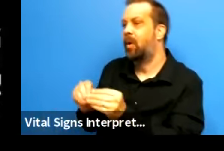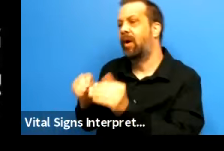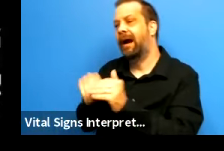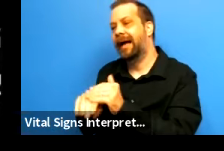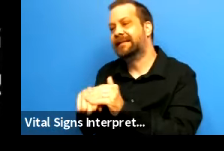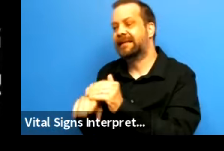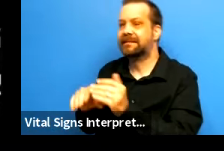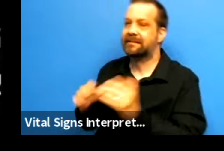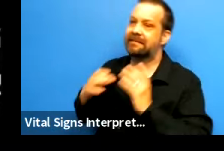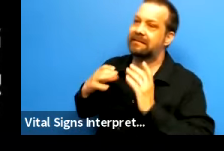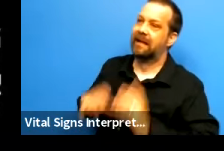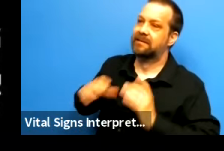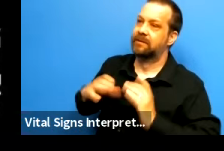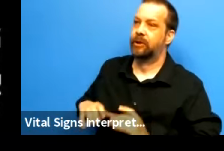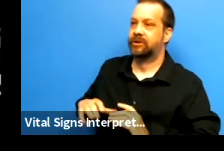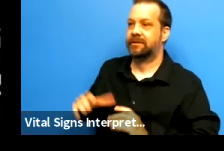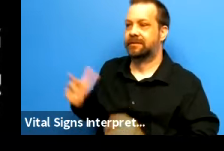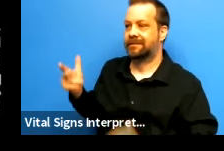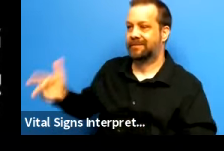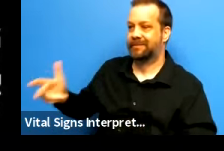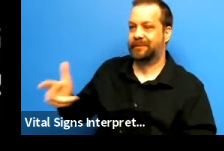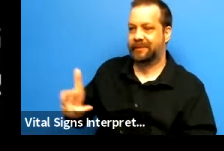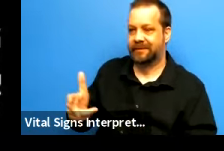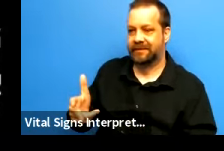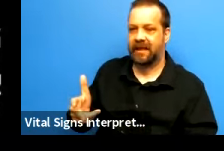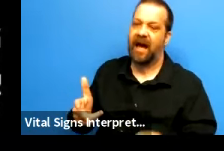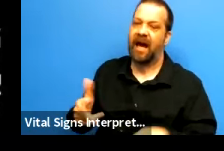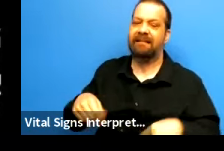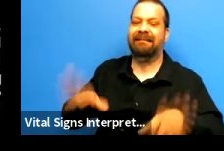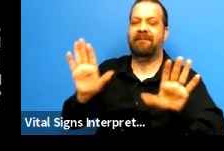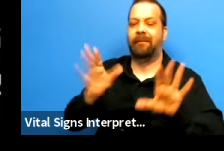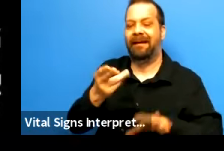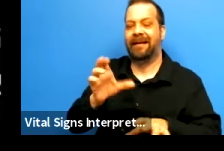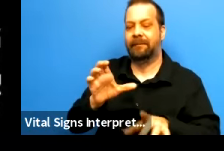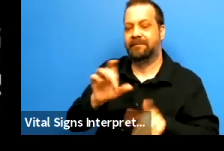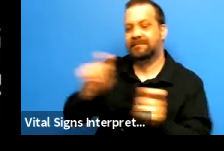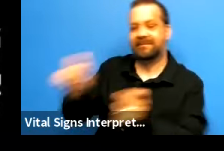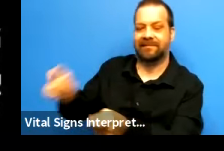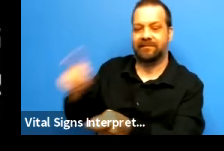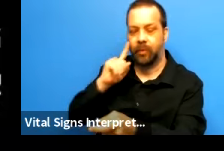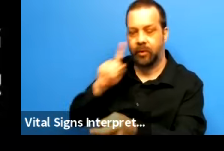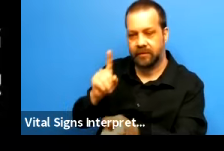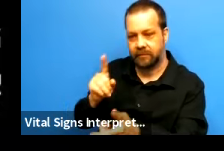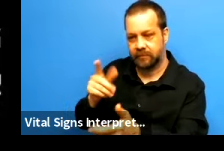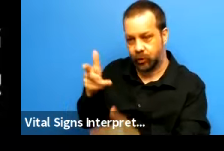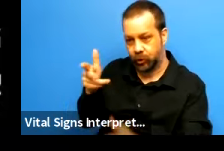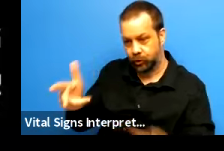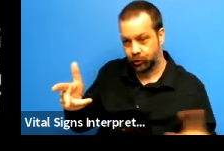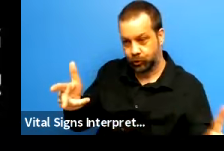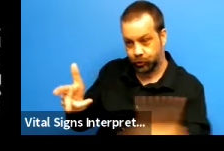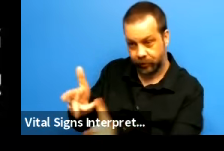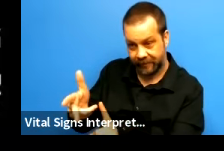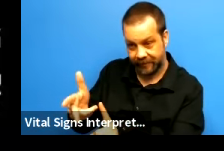typical flow of traffic in your business doesn't mean that doesn't include people with disabilities